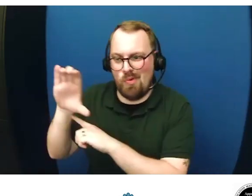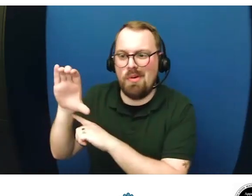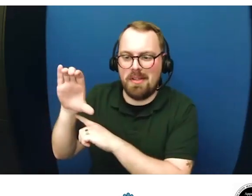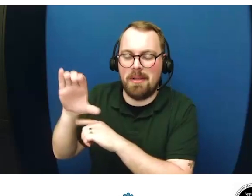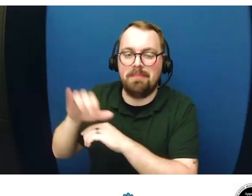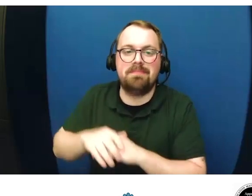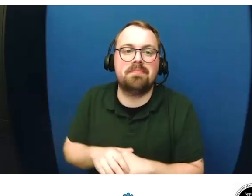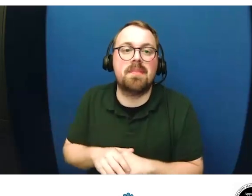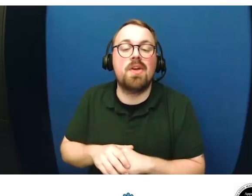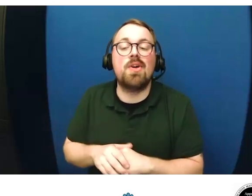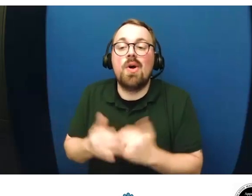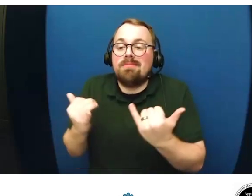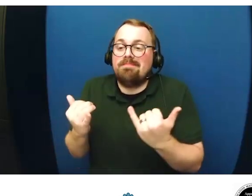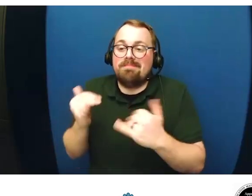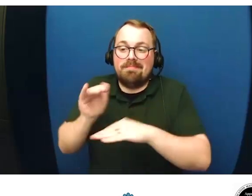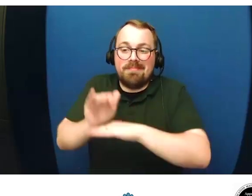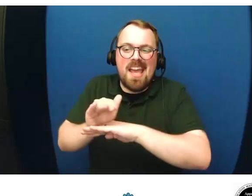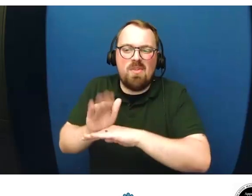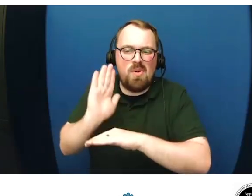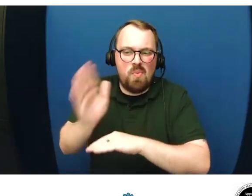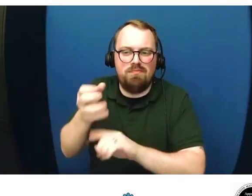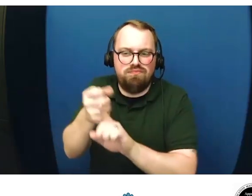and the things that we're going to be talking about today.